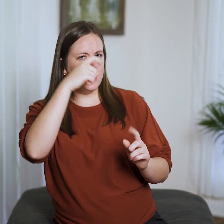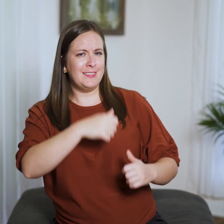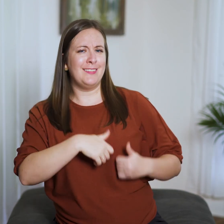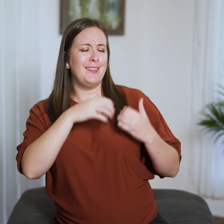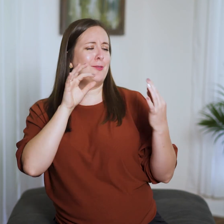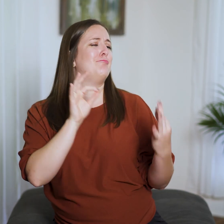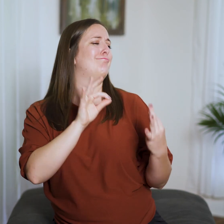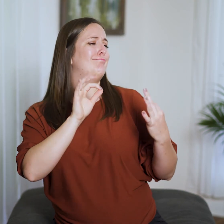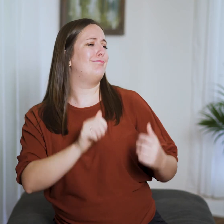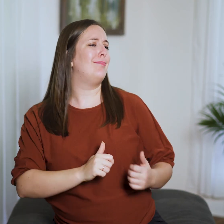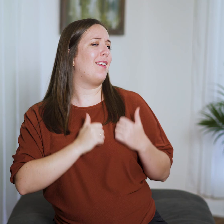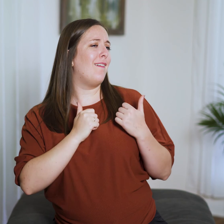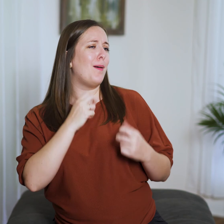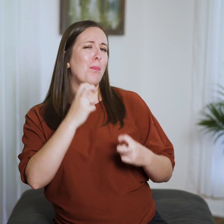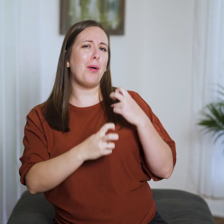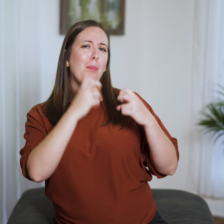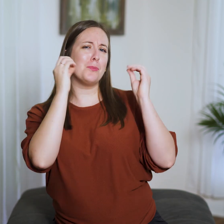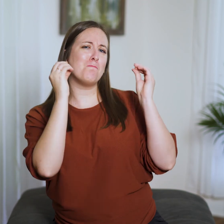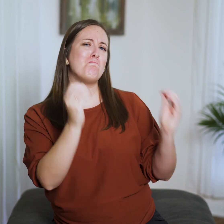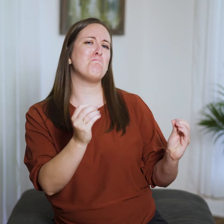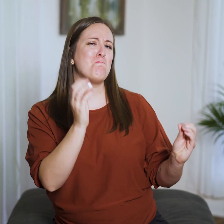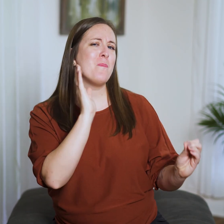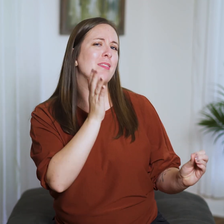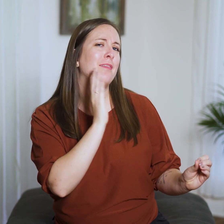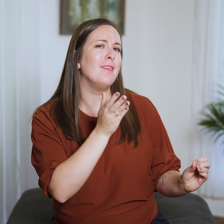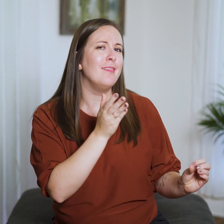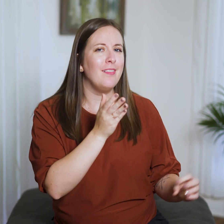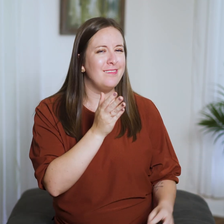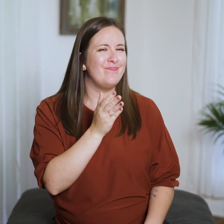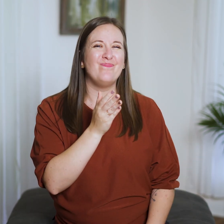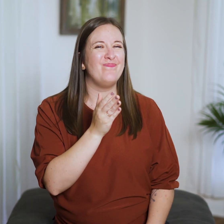will live a charmed life with no problems.